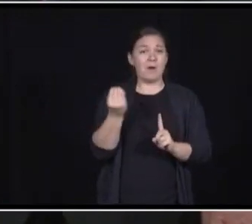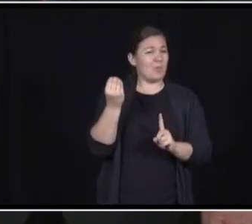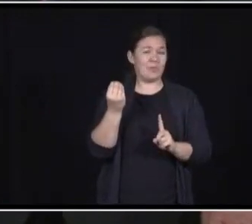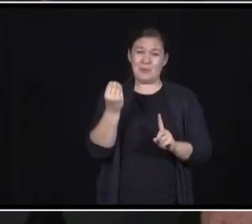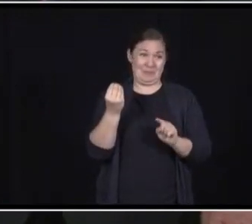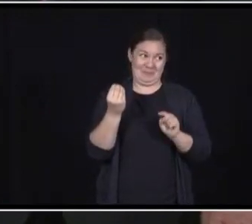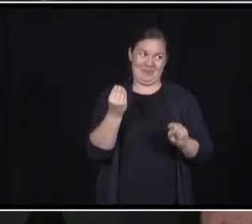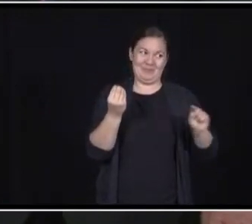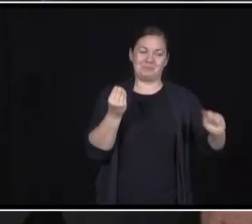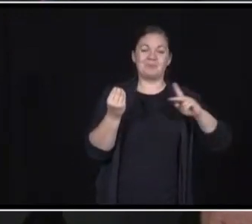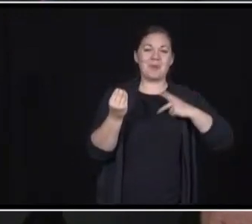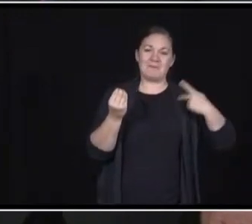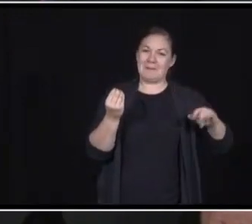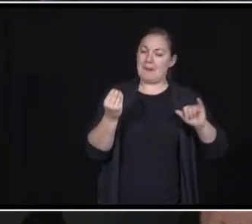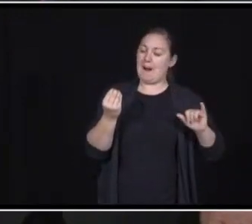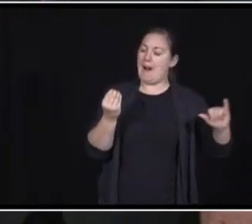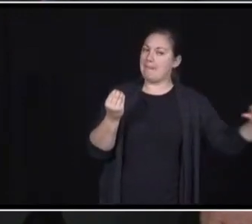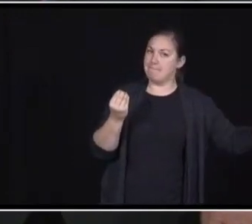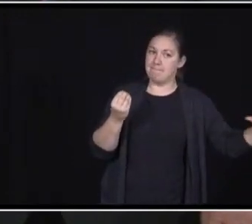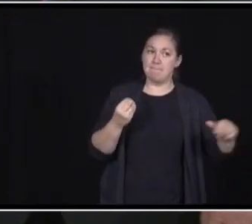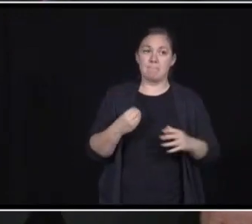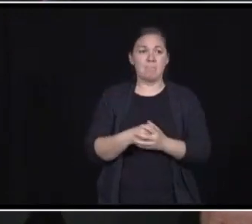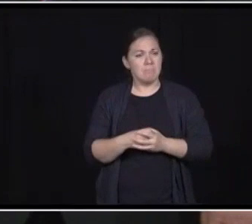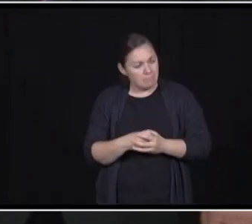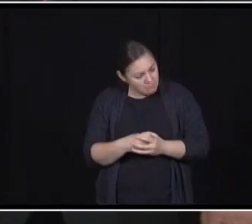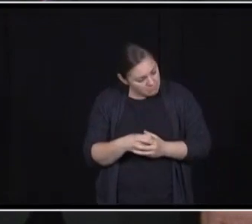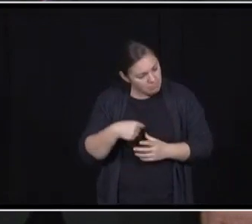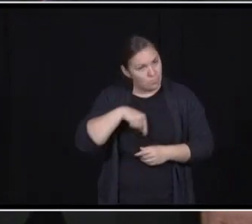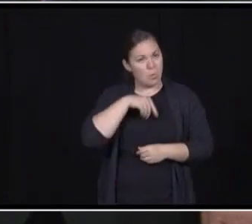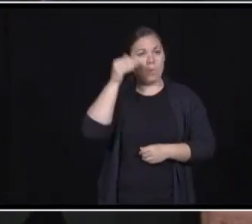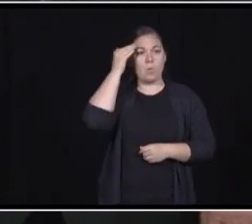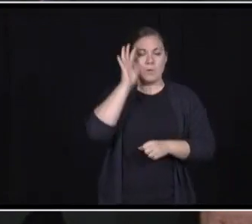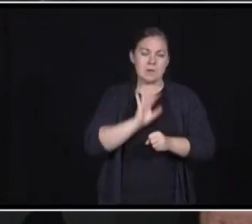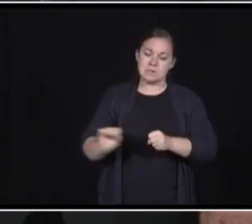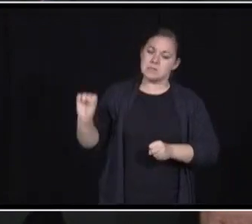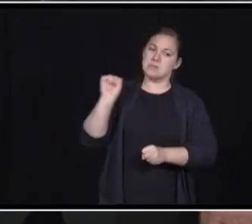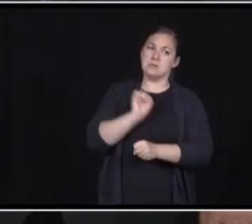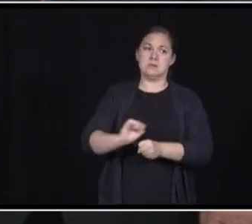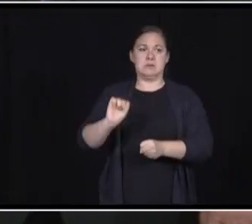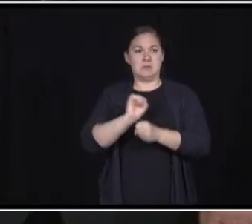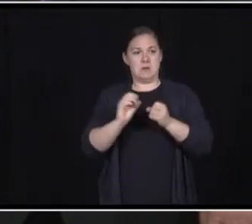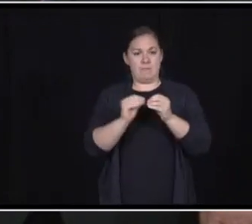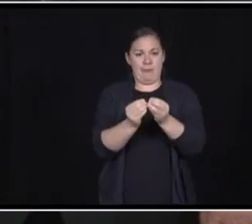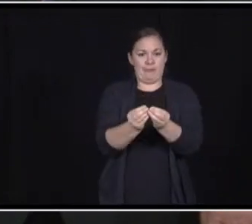working group. It is what we bought union boards and all parties together.